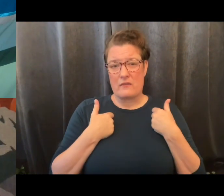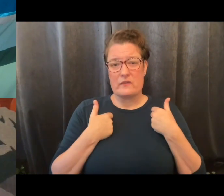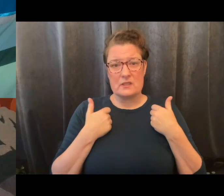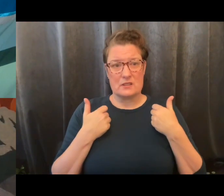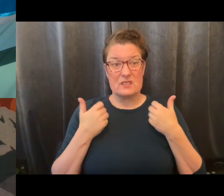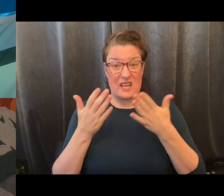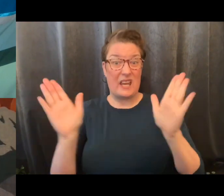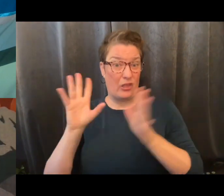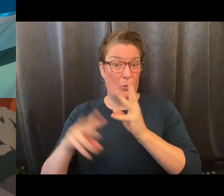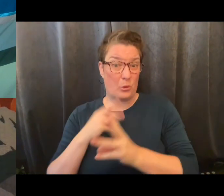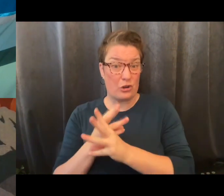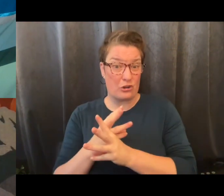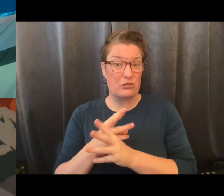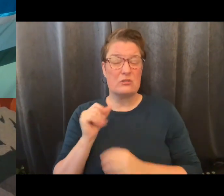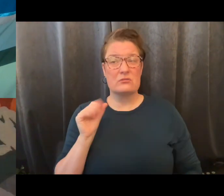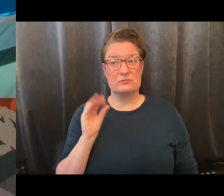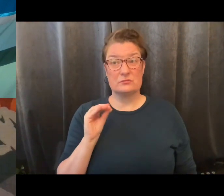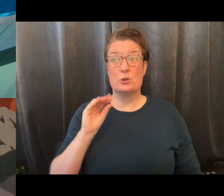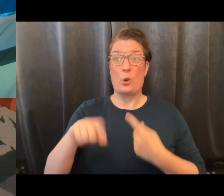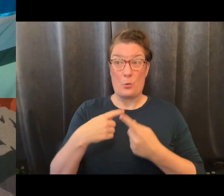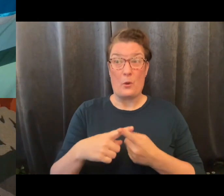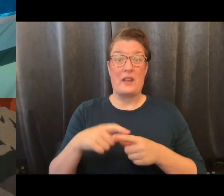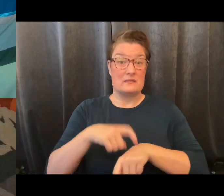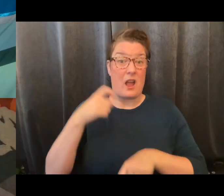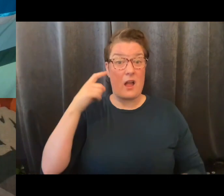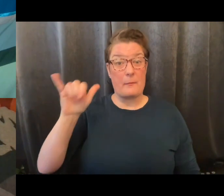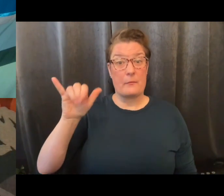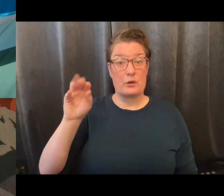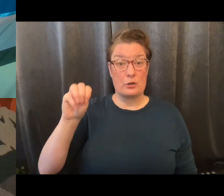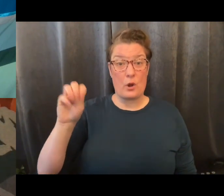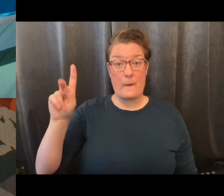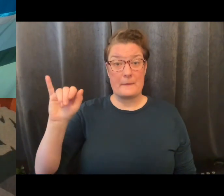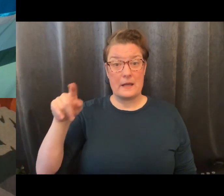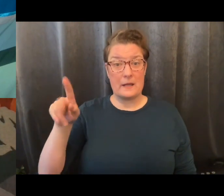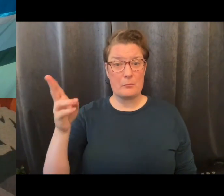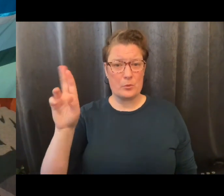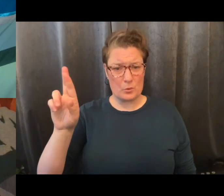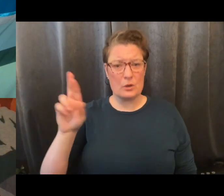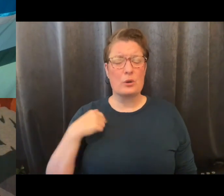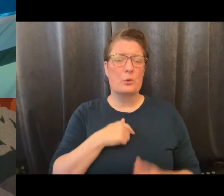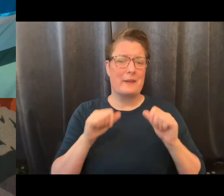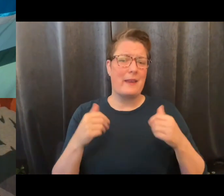that come Yom Kippur we get to be just in direct communication with the divine